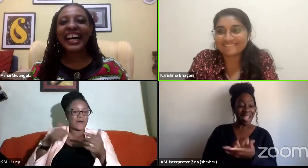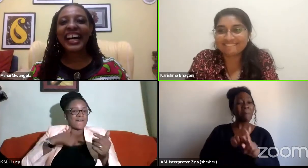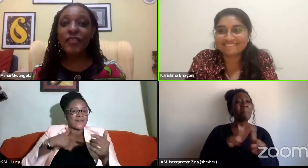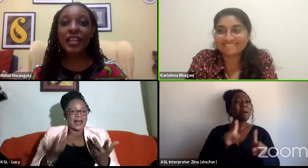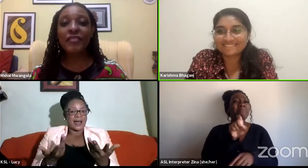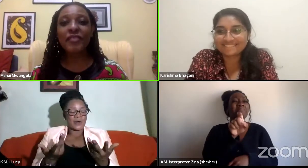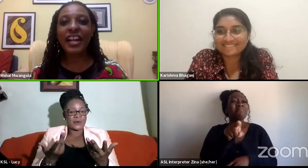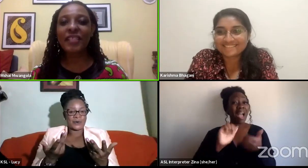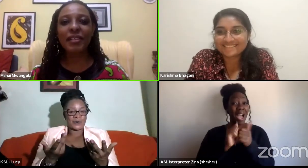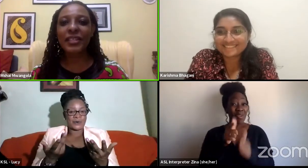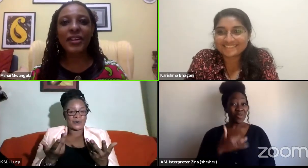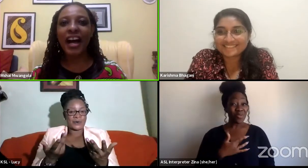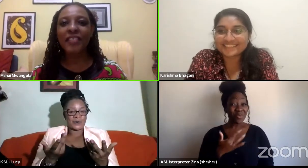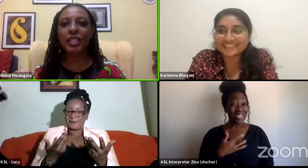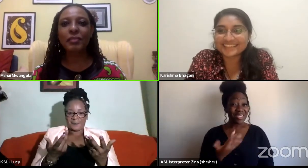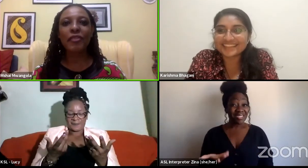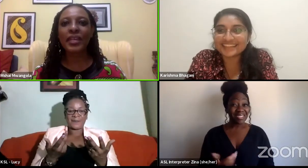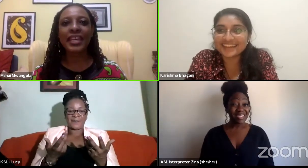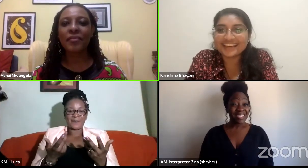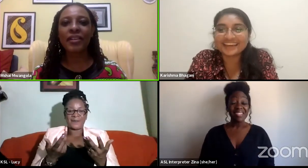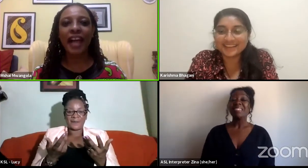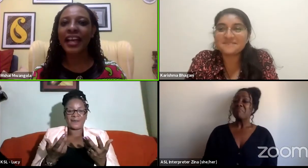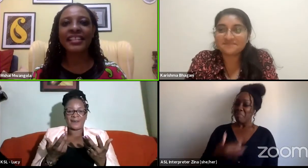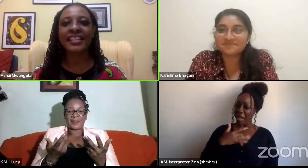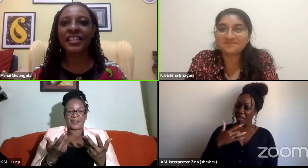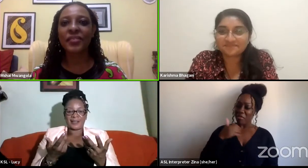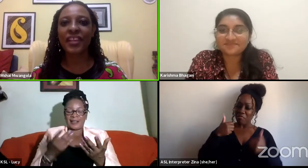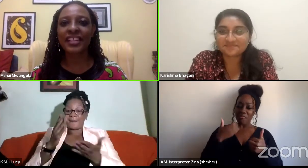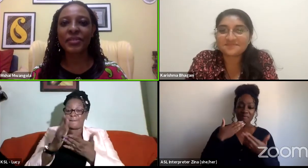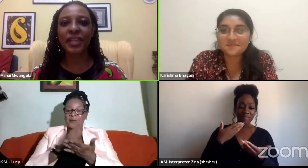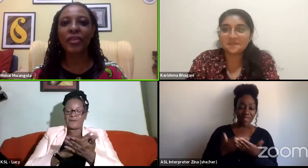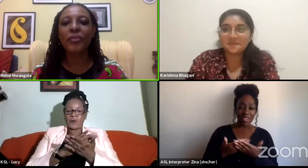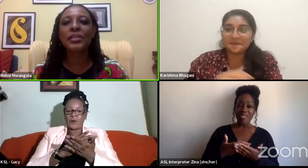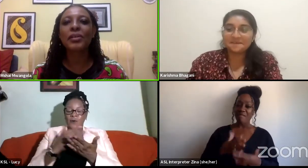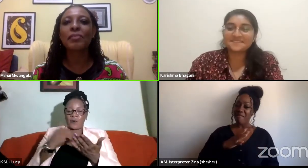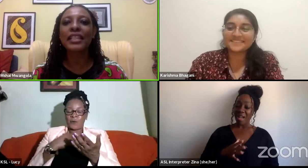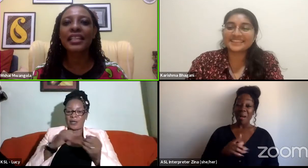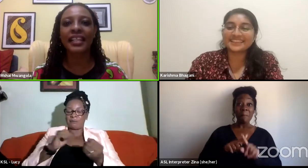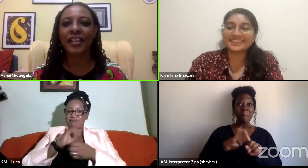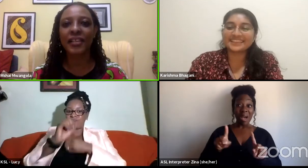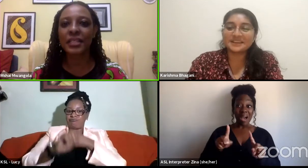No, I'm feeling fine, but just before we came on, I had stage fright, which I felt was completely hilarious